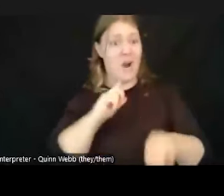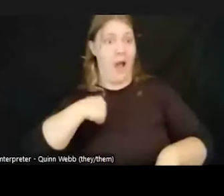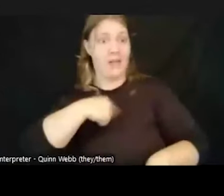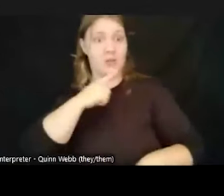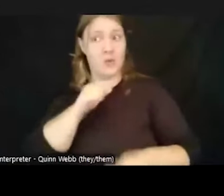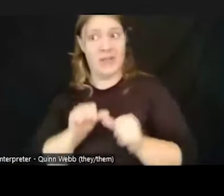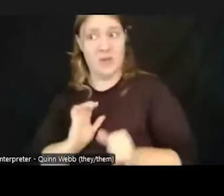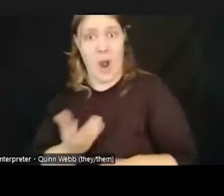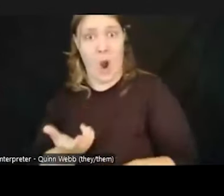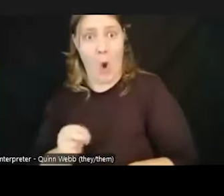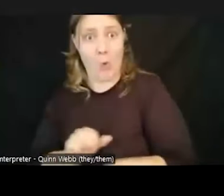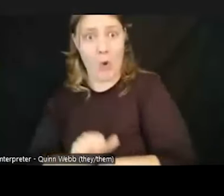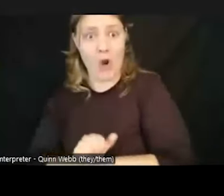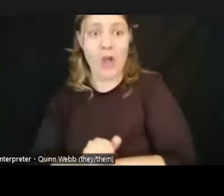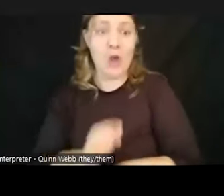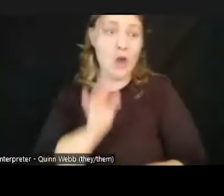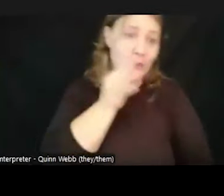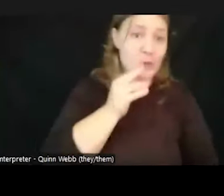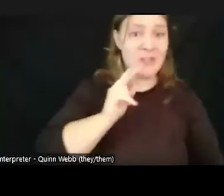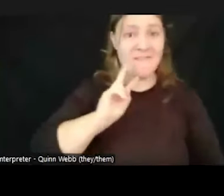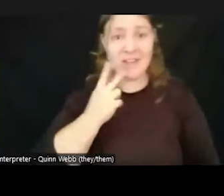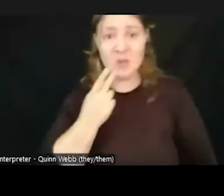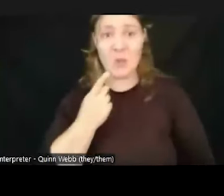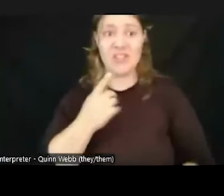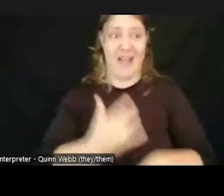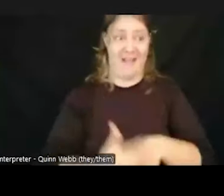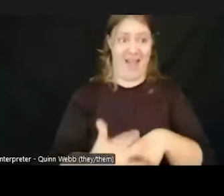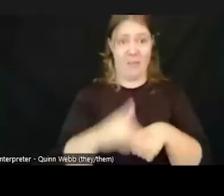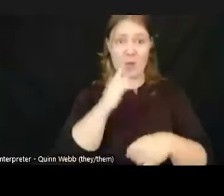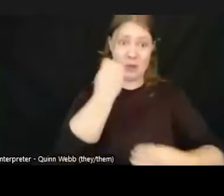those fruits and vegetables on our tables is hard work but we don't think about that when we